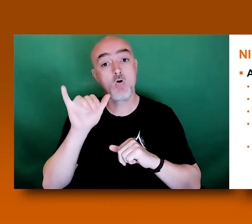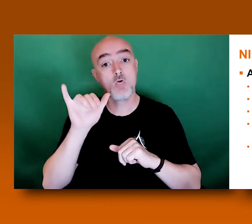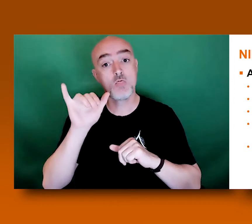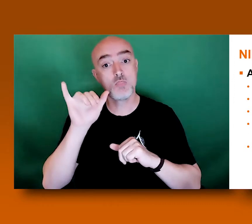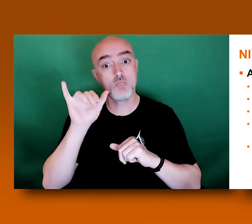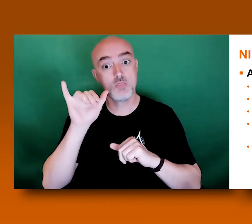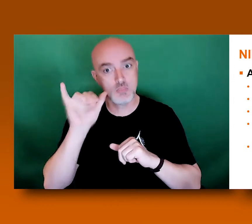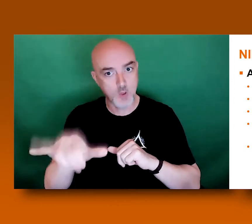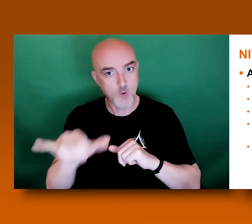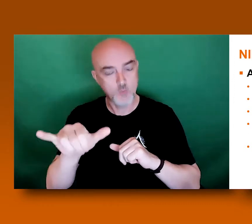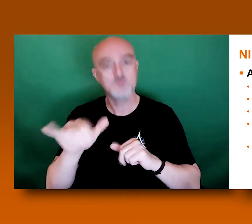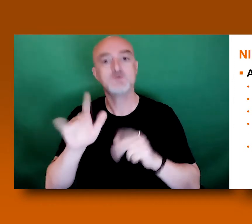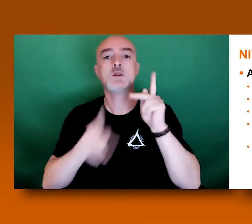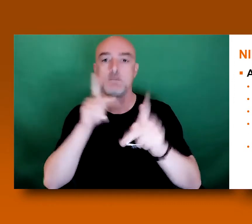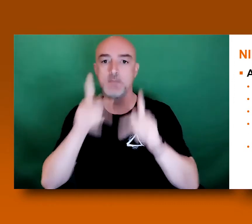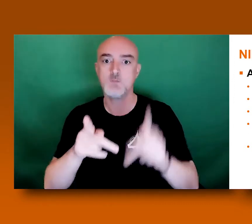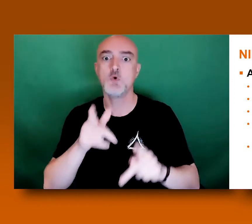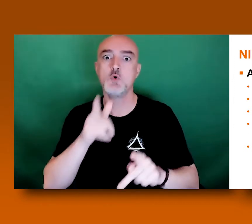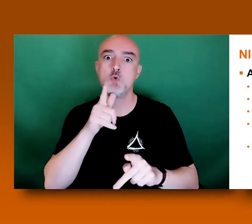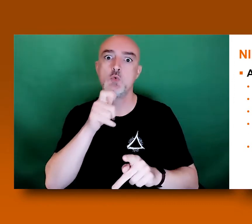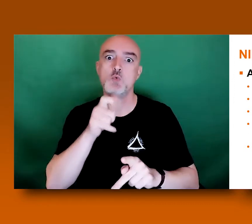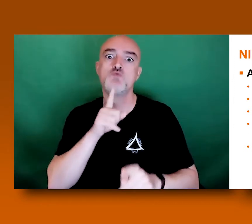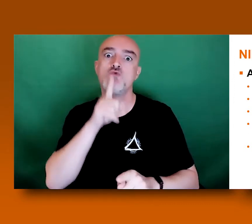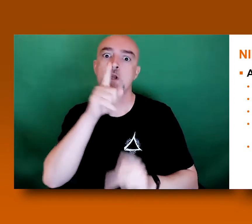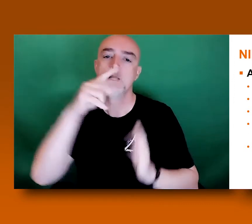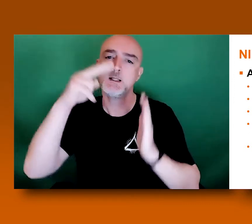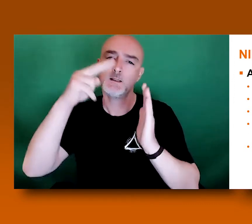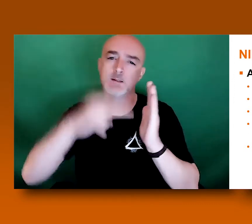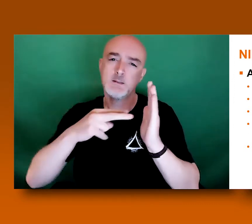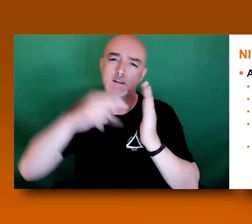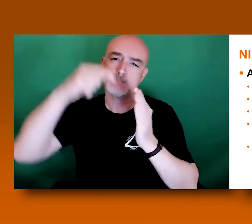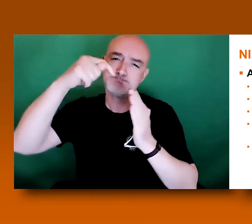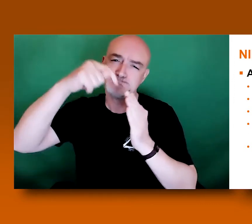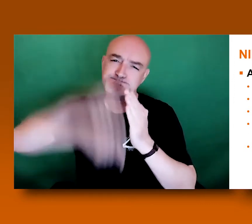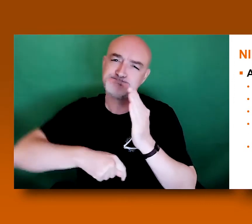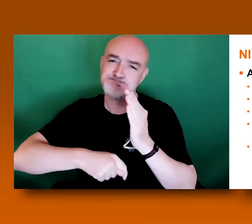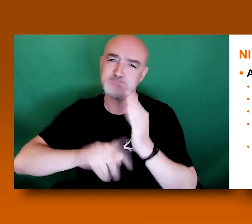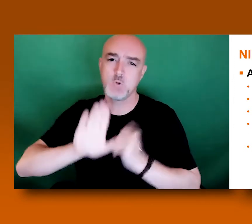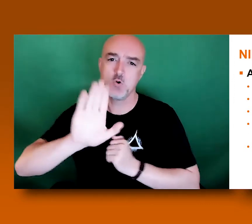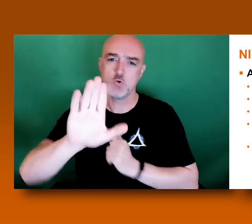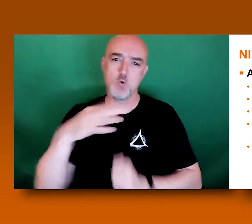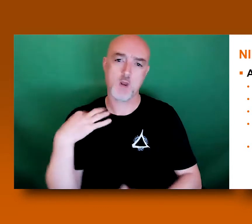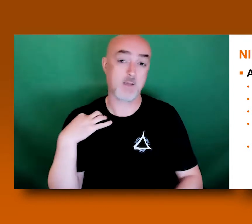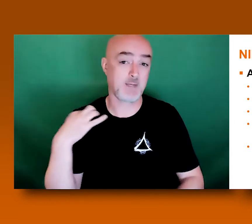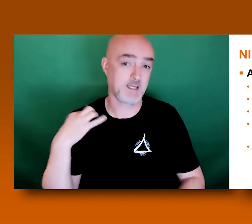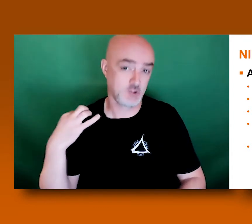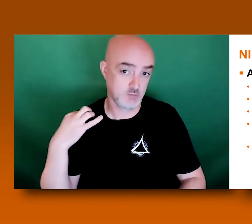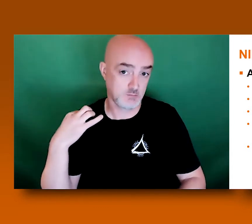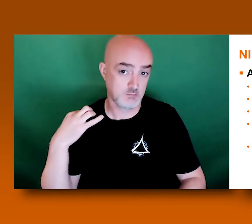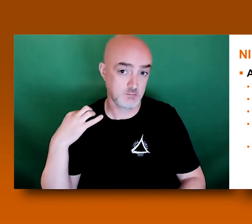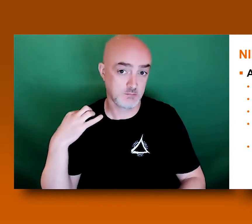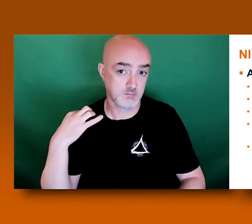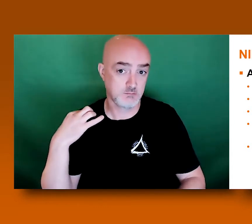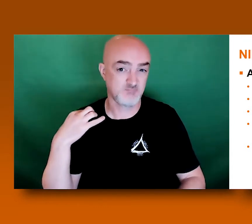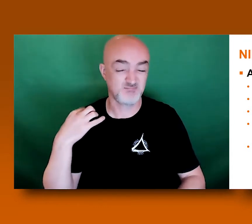again, for the reviewers, and those individuals are the people who will be reading the application very in-depth,